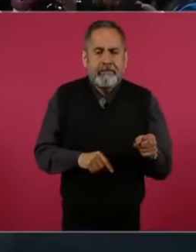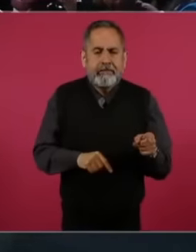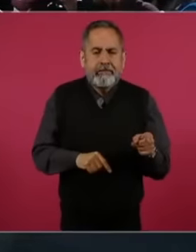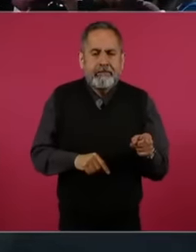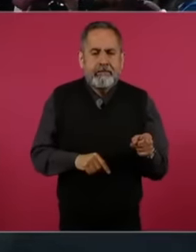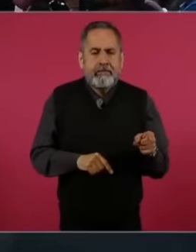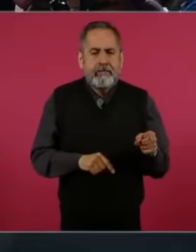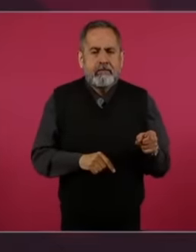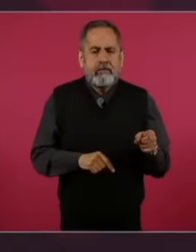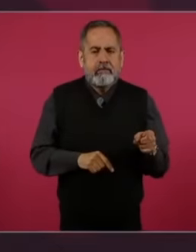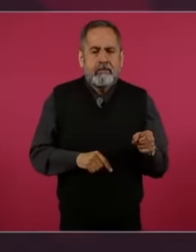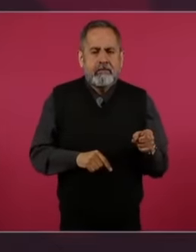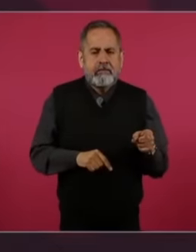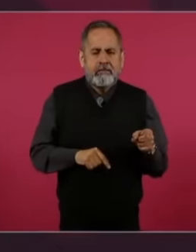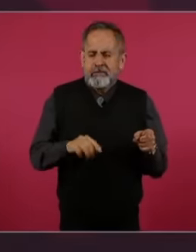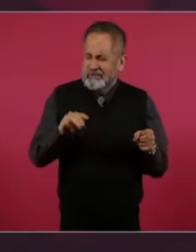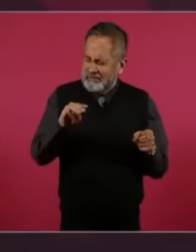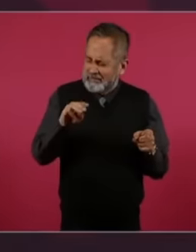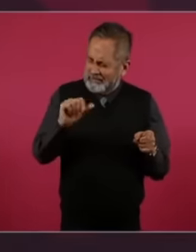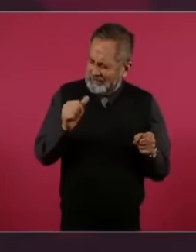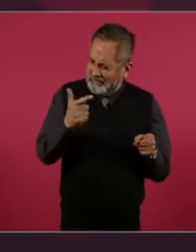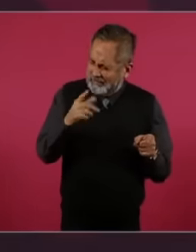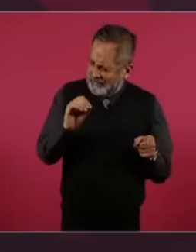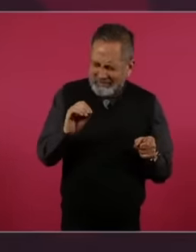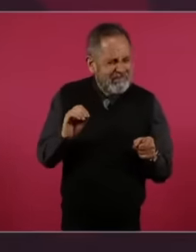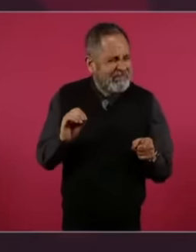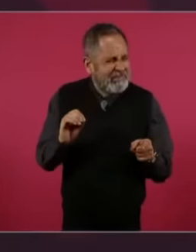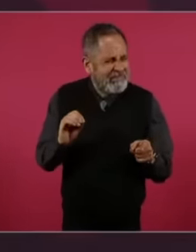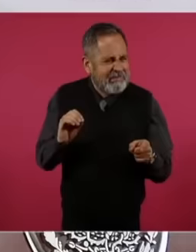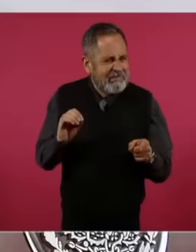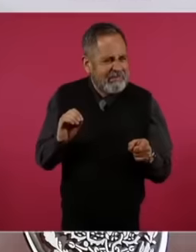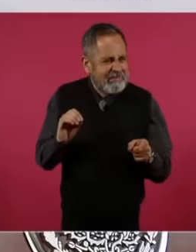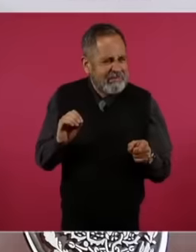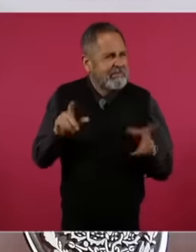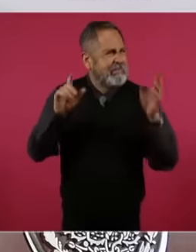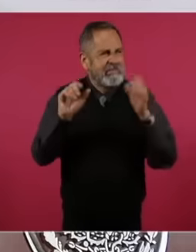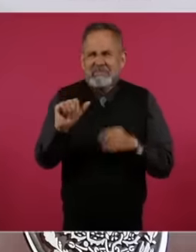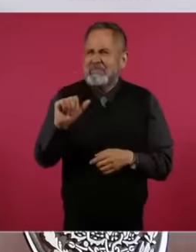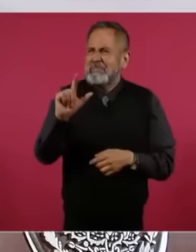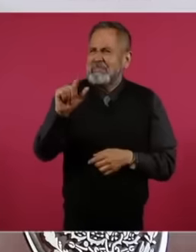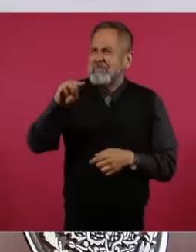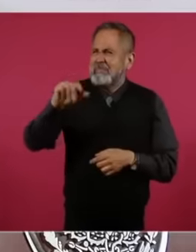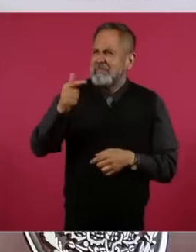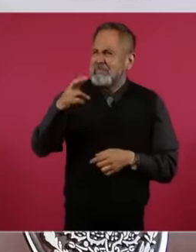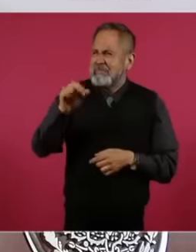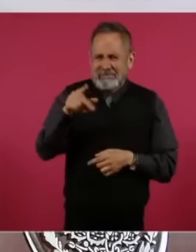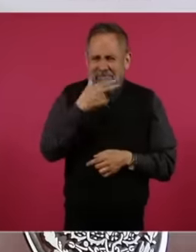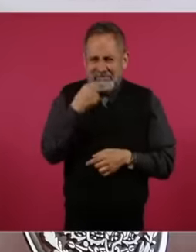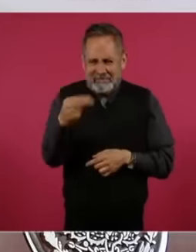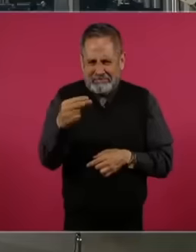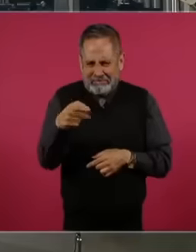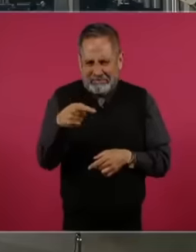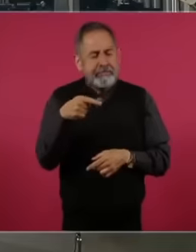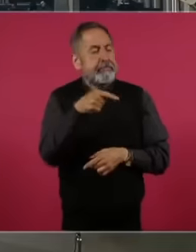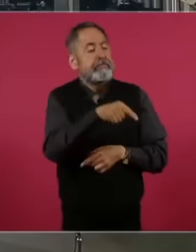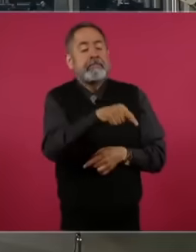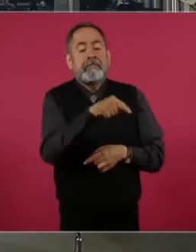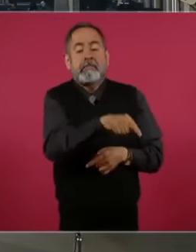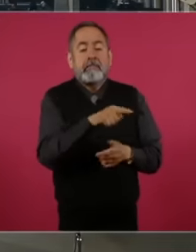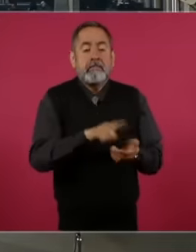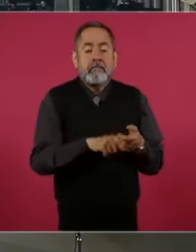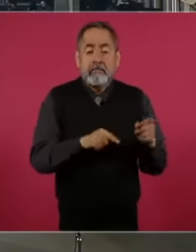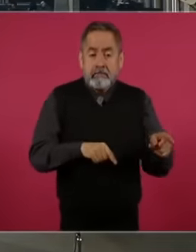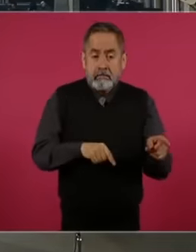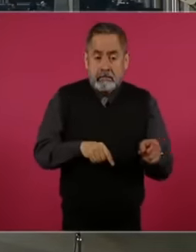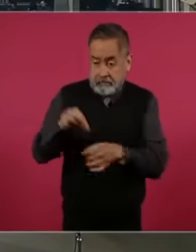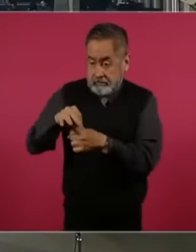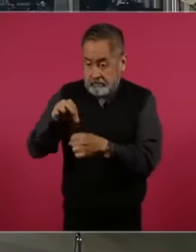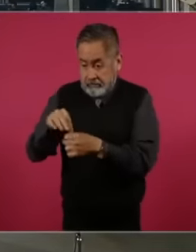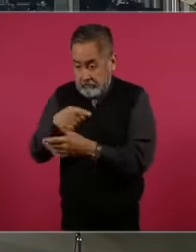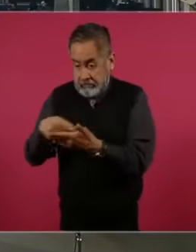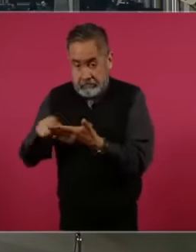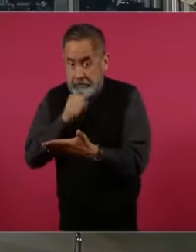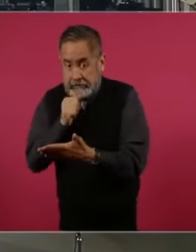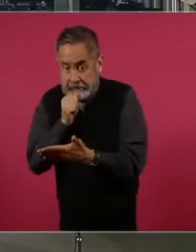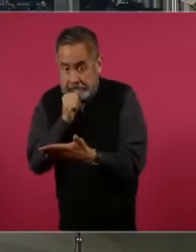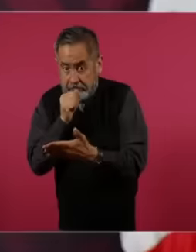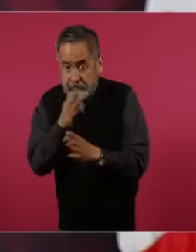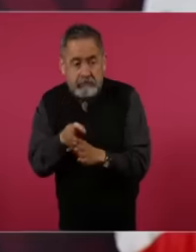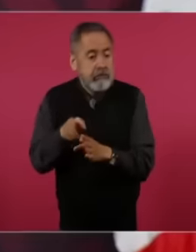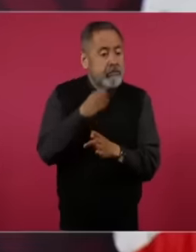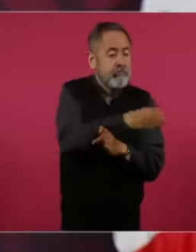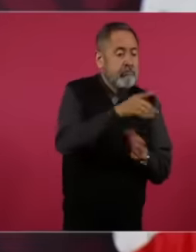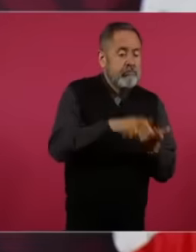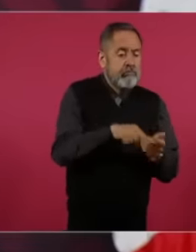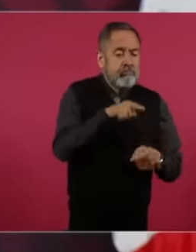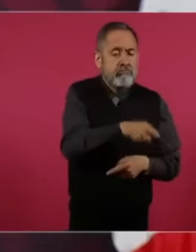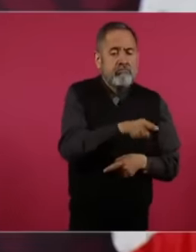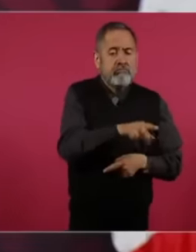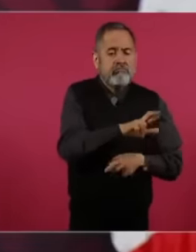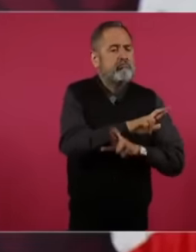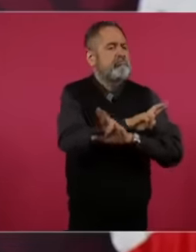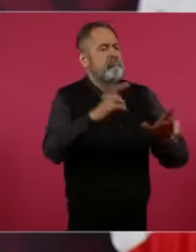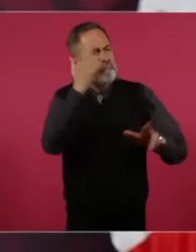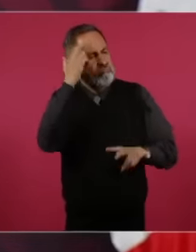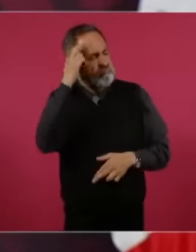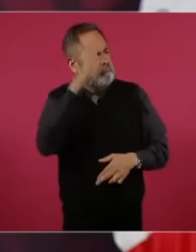Mag al megro had already recognized one of the candidates